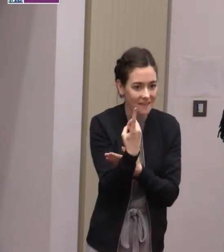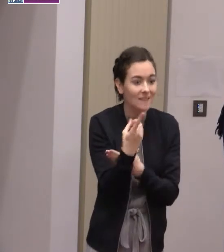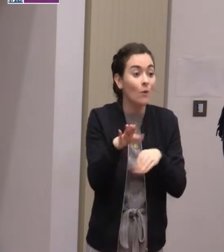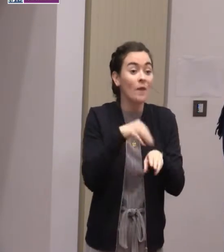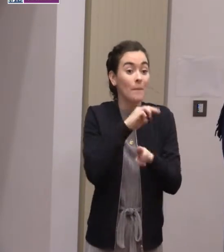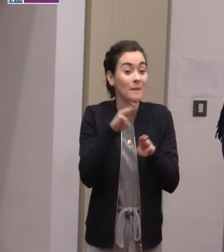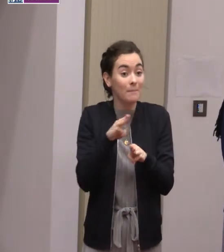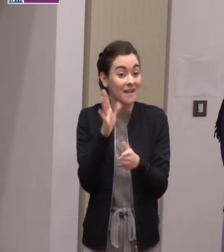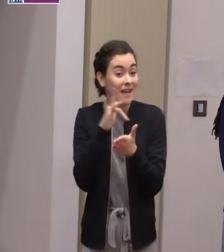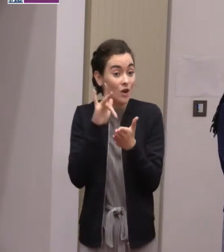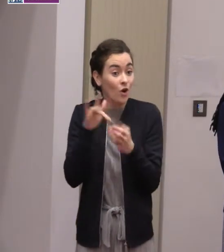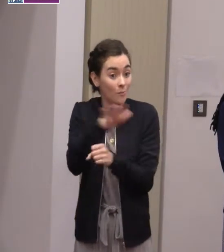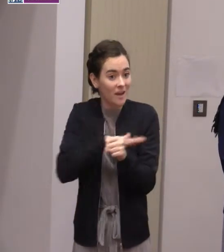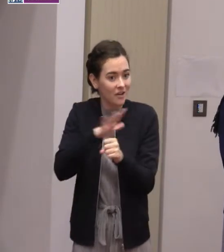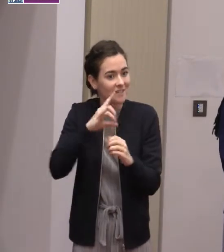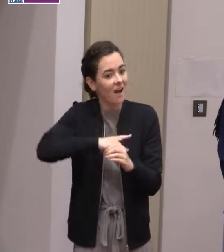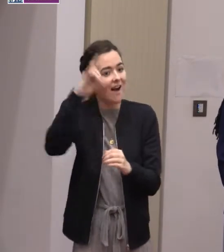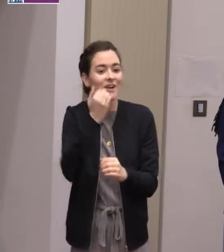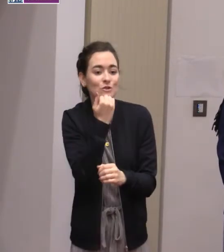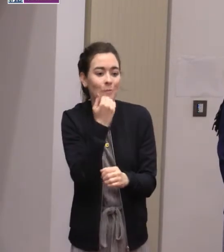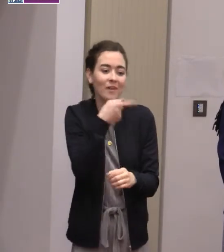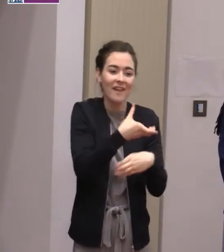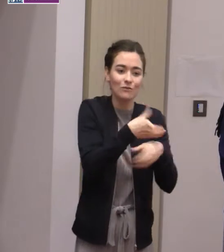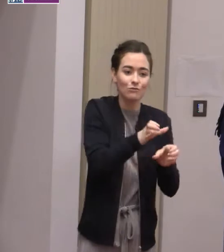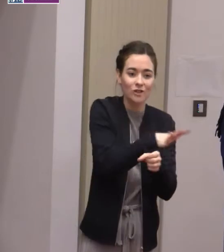areas registering a higher proportion than rural residents.